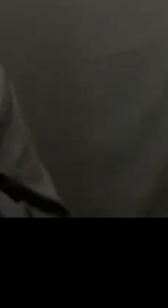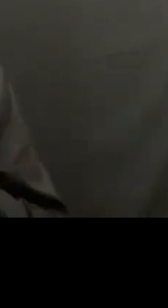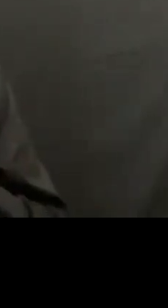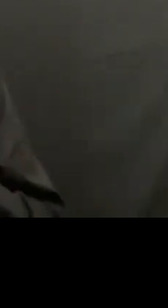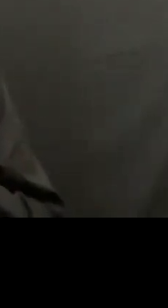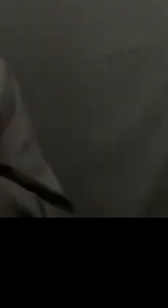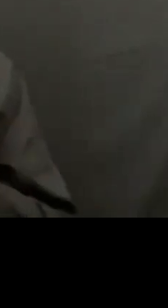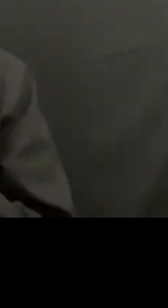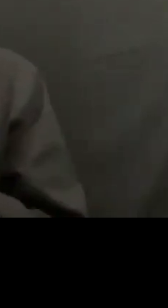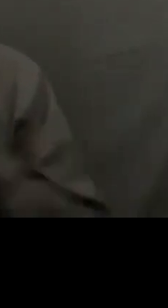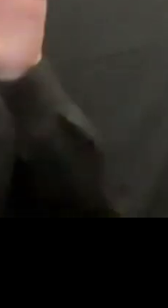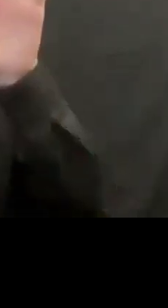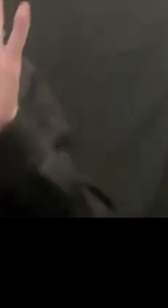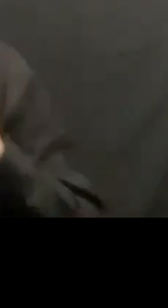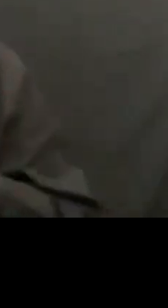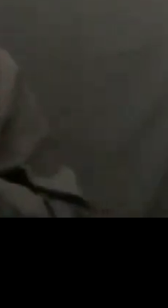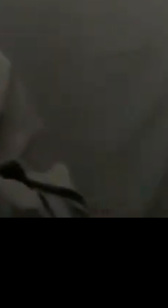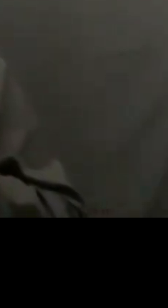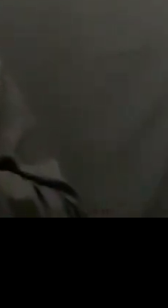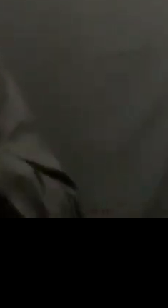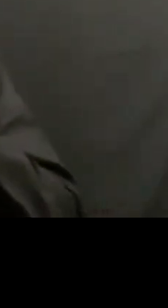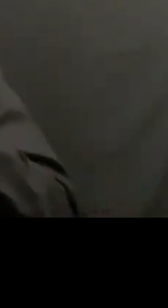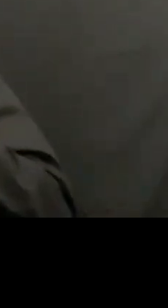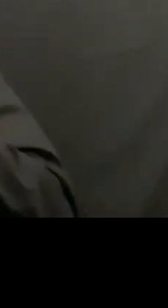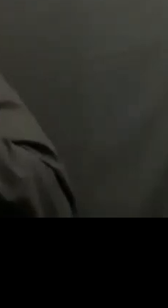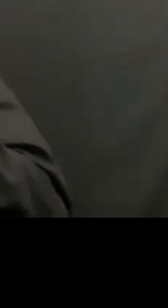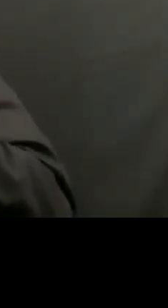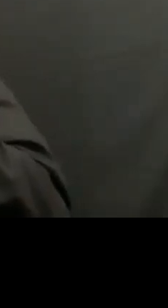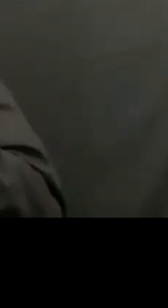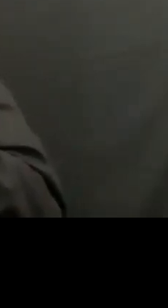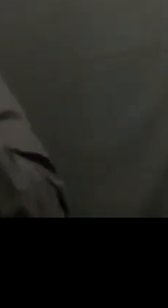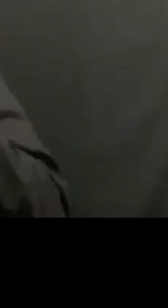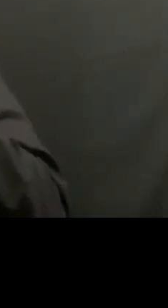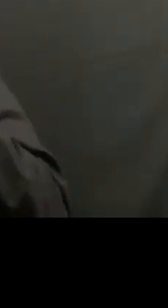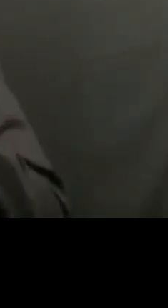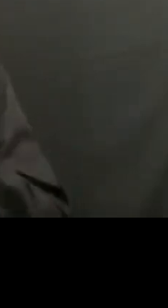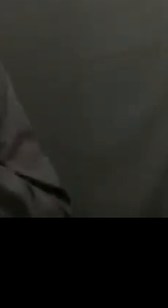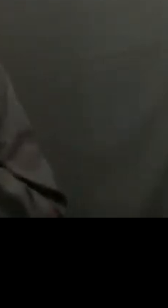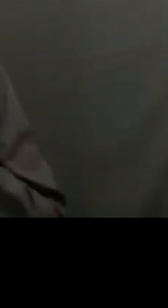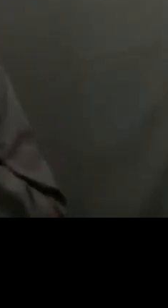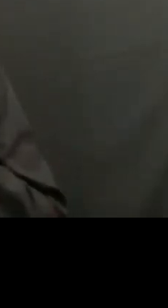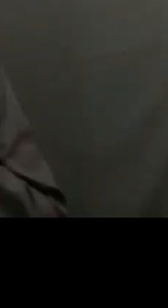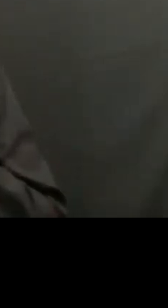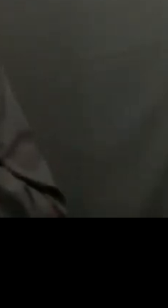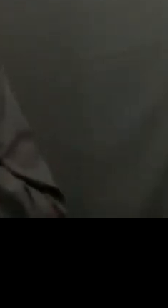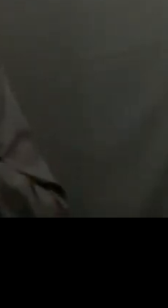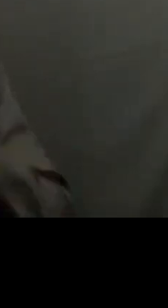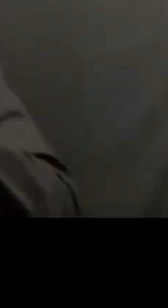Great question. Thanks, Lauren. So training, training, training. So wherever you would have training that relates to these topics.